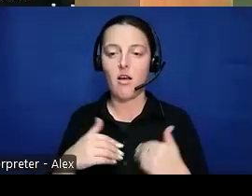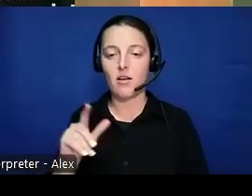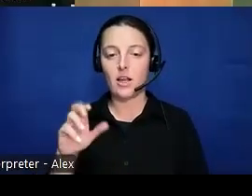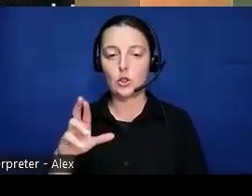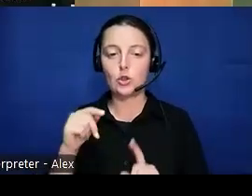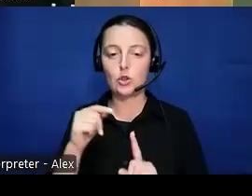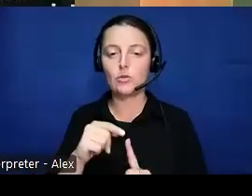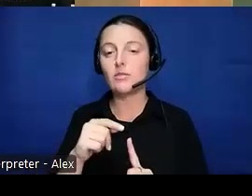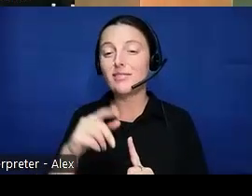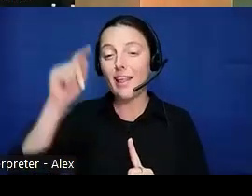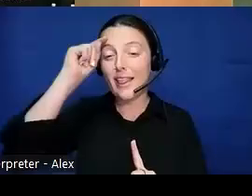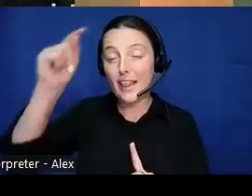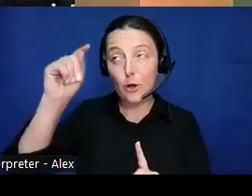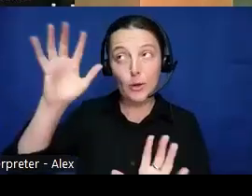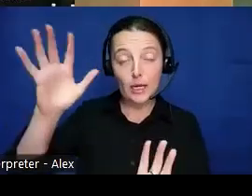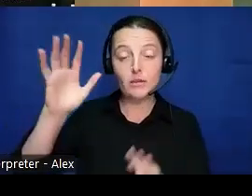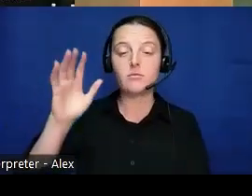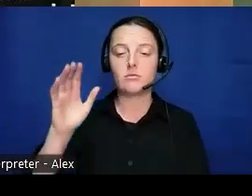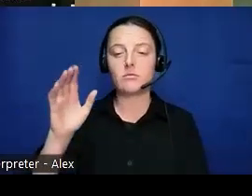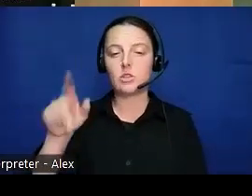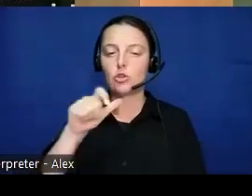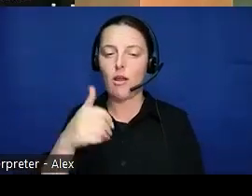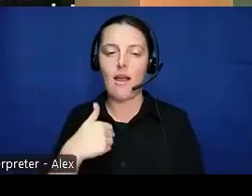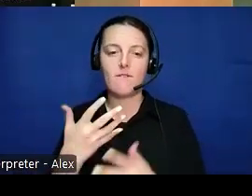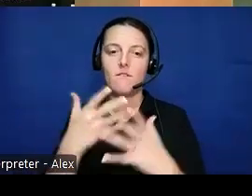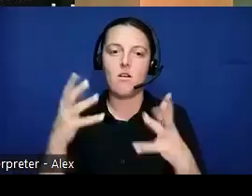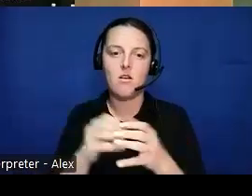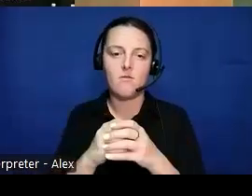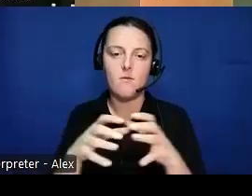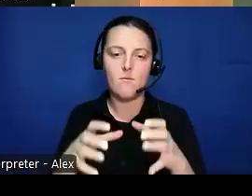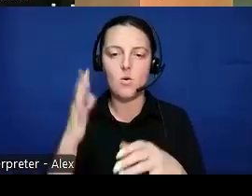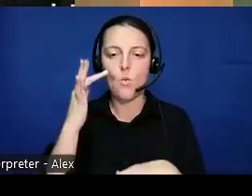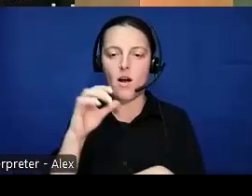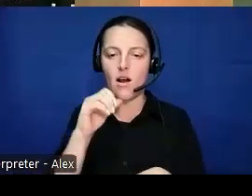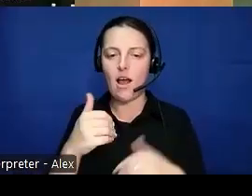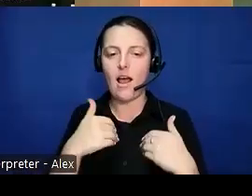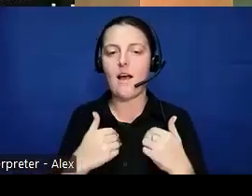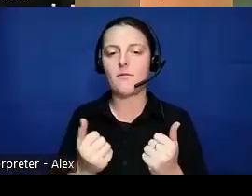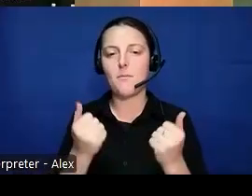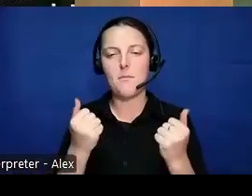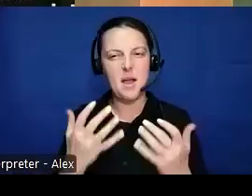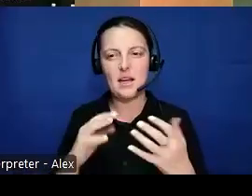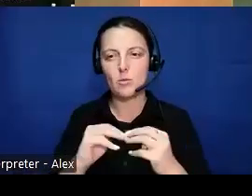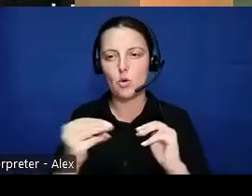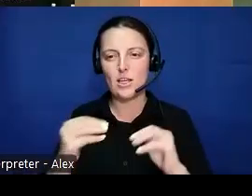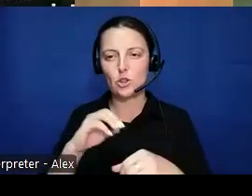have as much uh as many mutations in the in the cancer cells. And so this was actually a negative